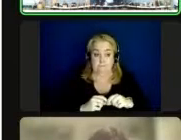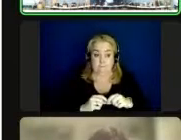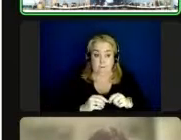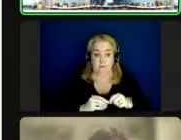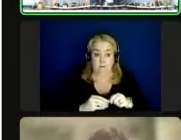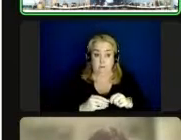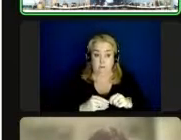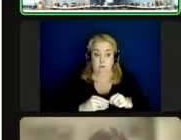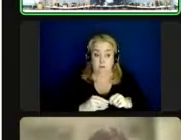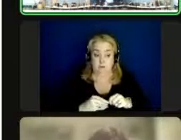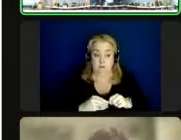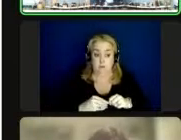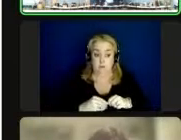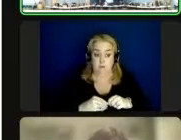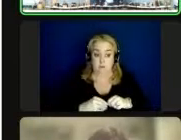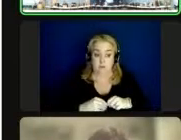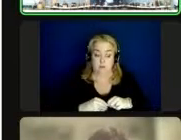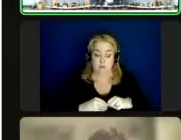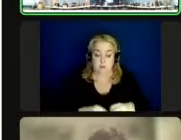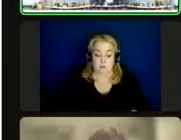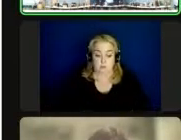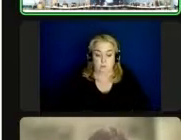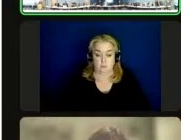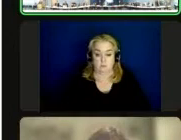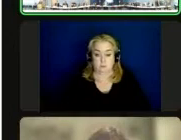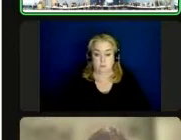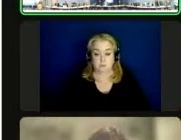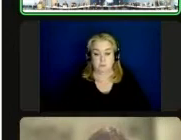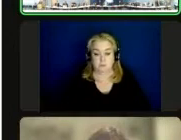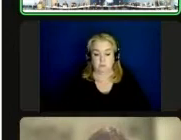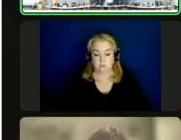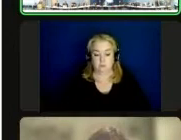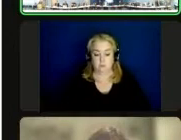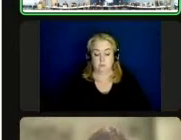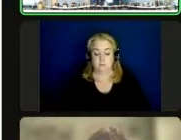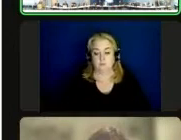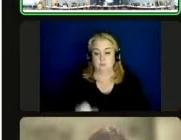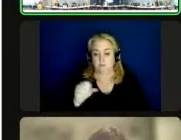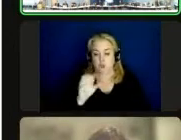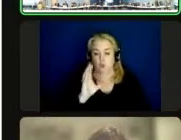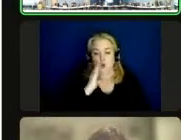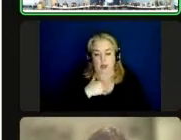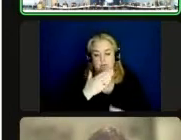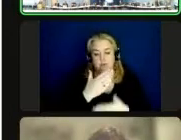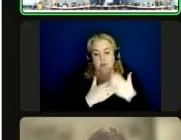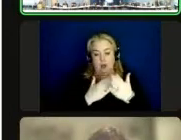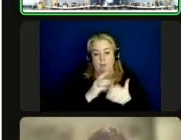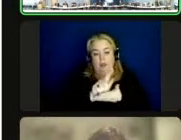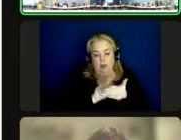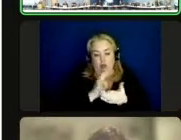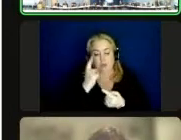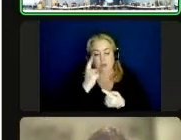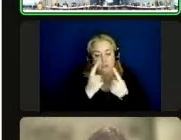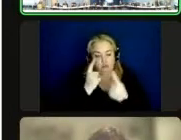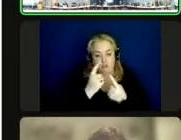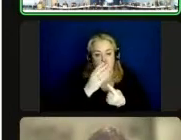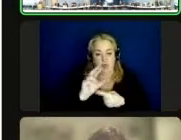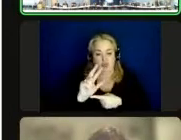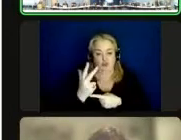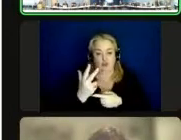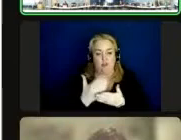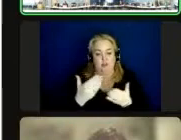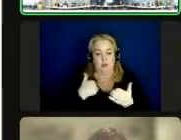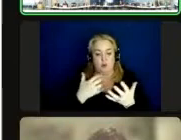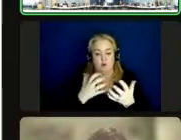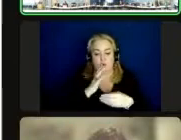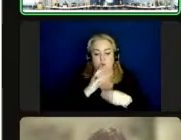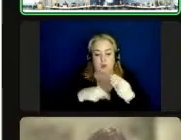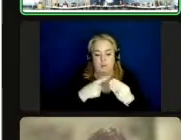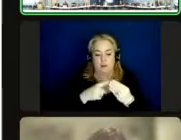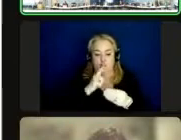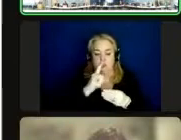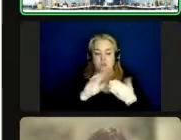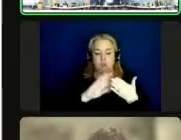ON THE BALLOT THE VOTERS?